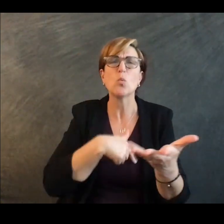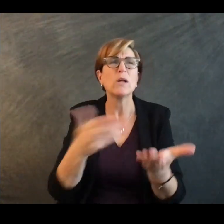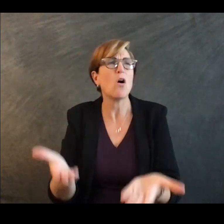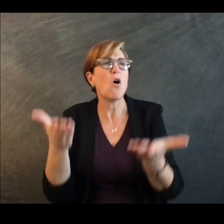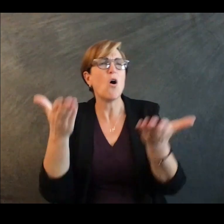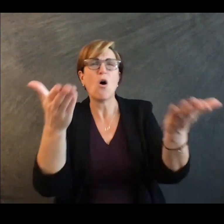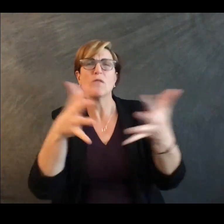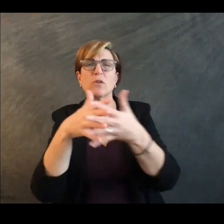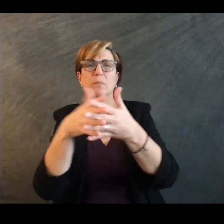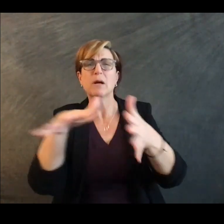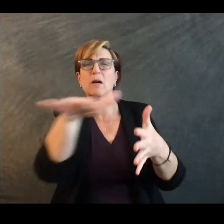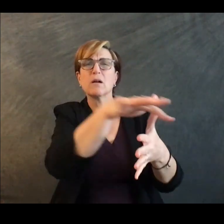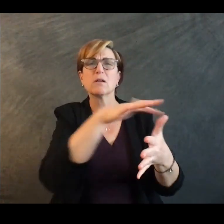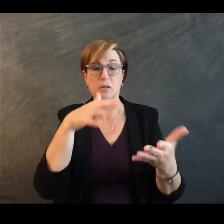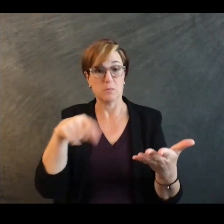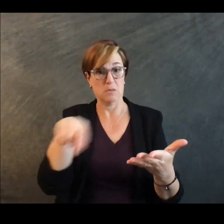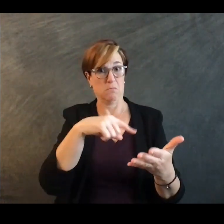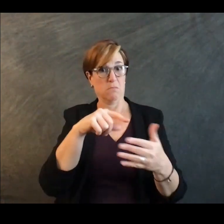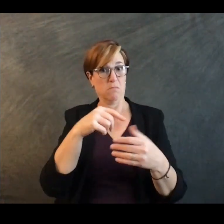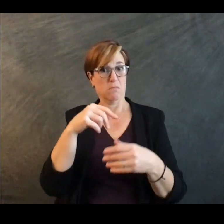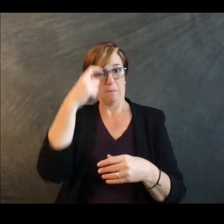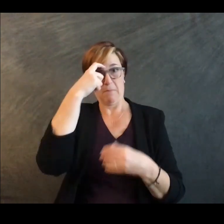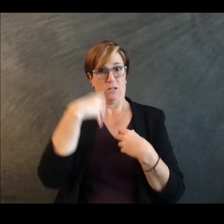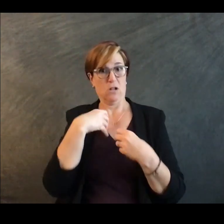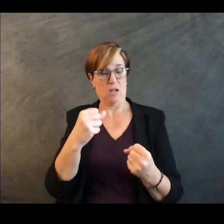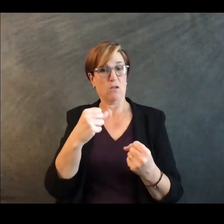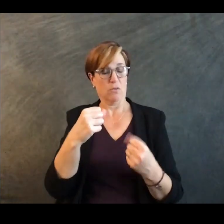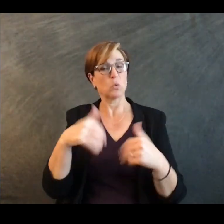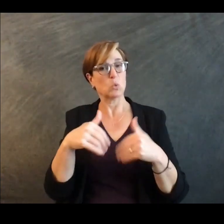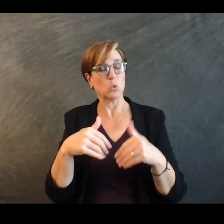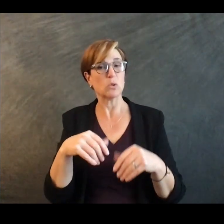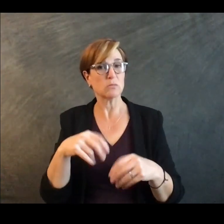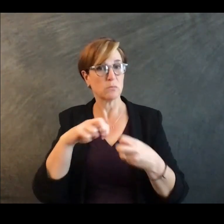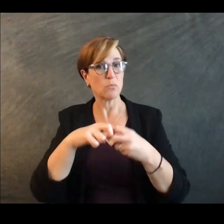it's a big problem when you take something where it was the most